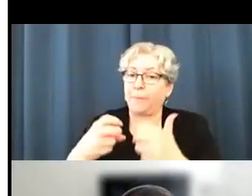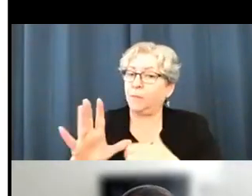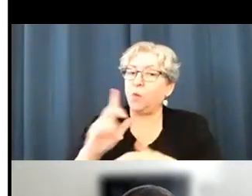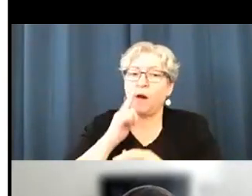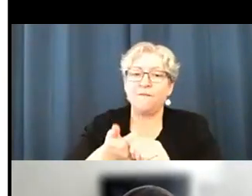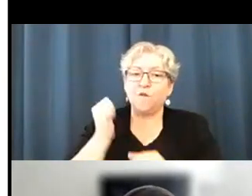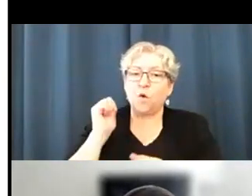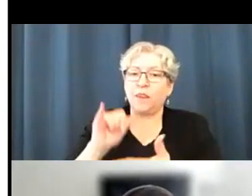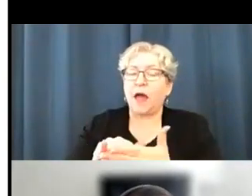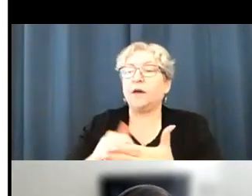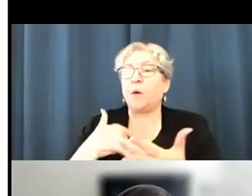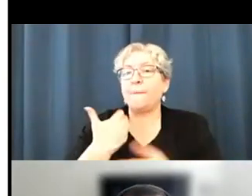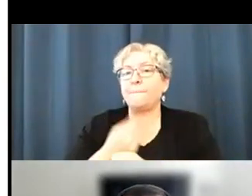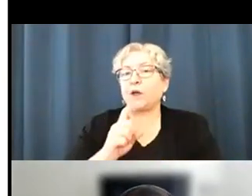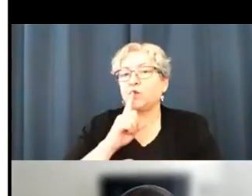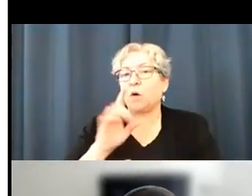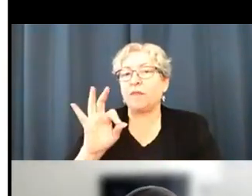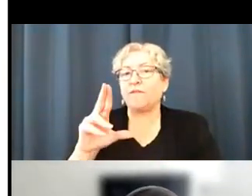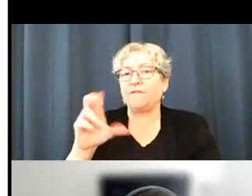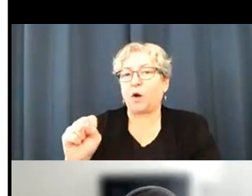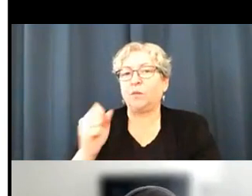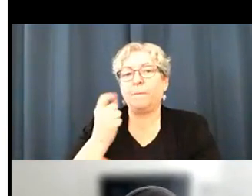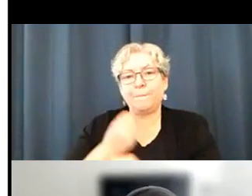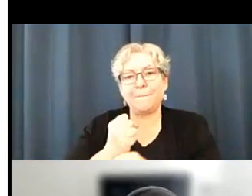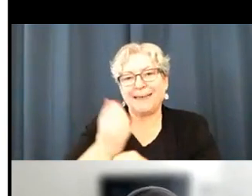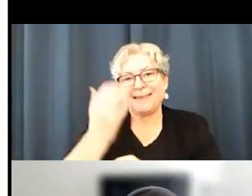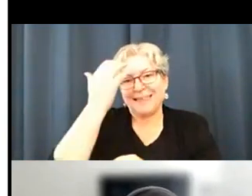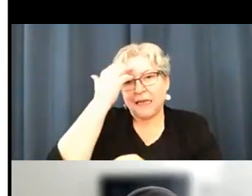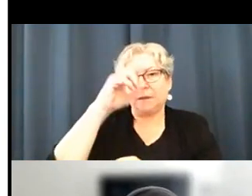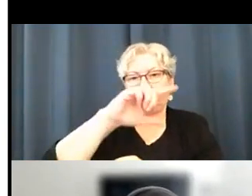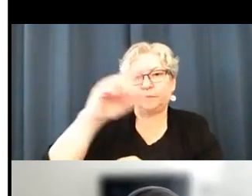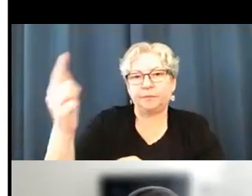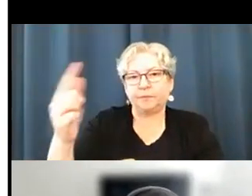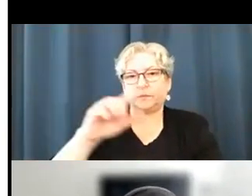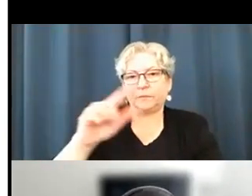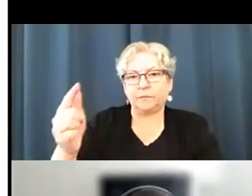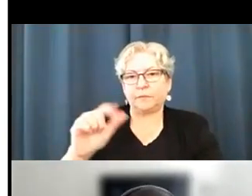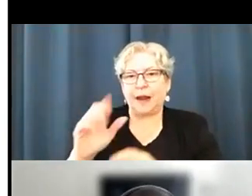So, we wanna make sure that the focus goes in a logical way and we are able to focus everything.